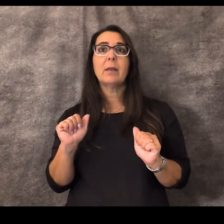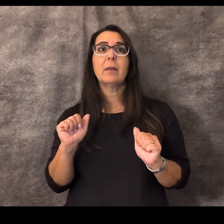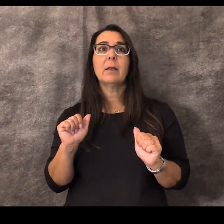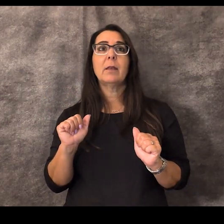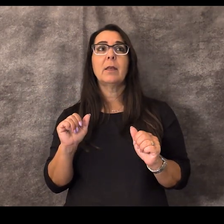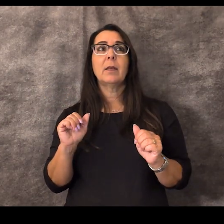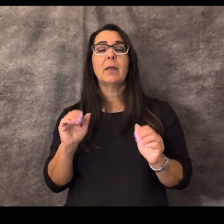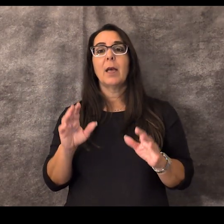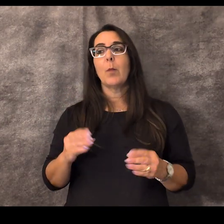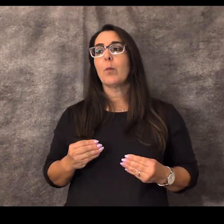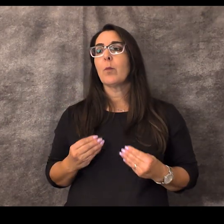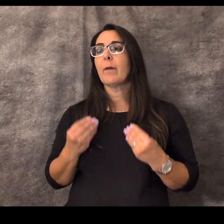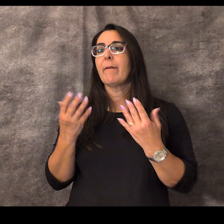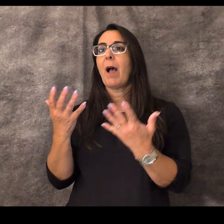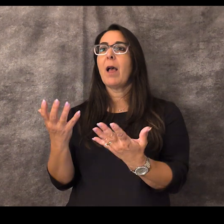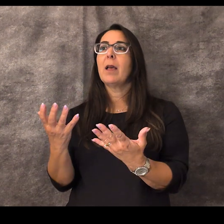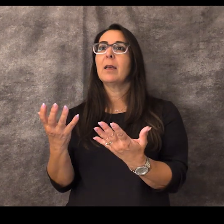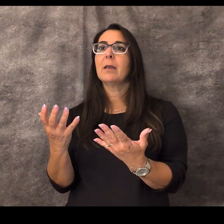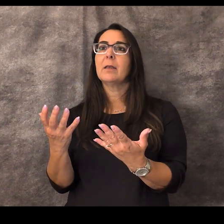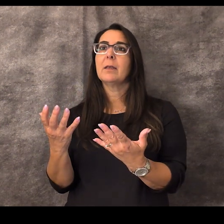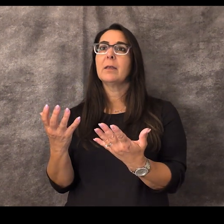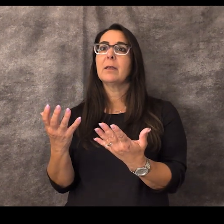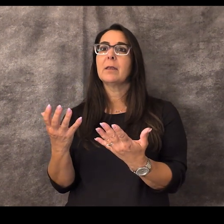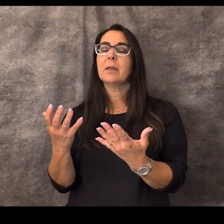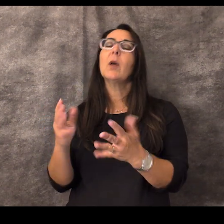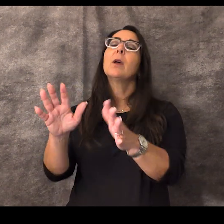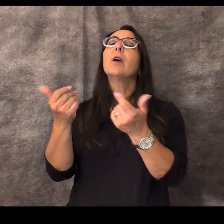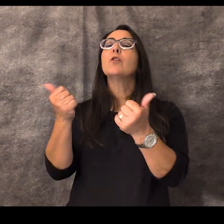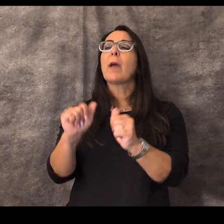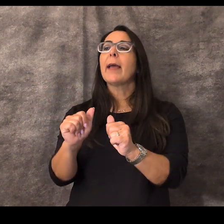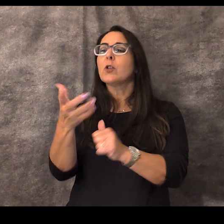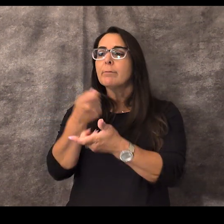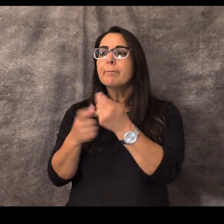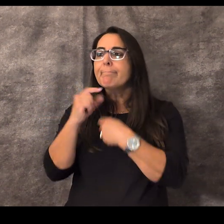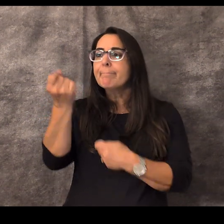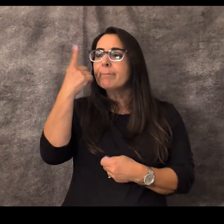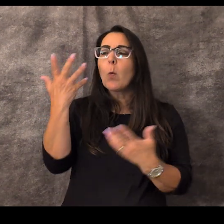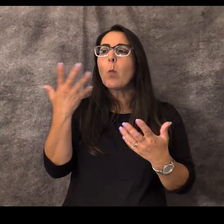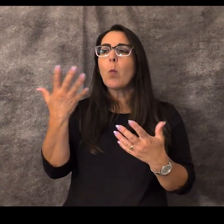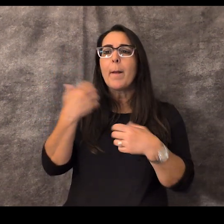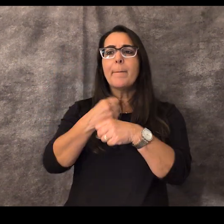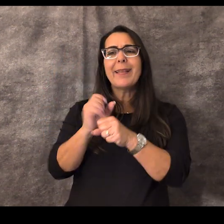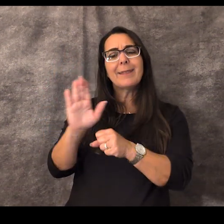what makes that person's life meaningful and how can we contribute to that.